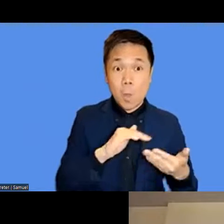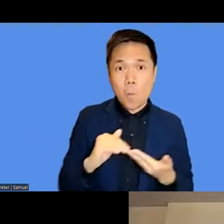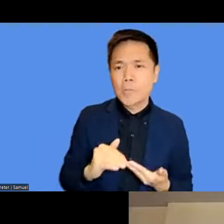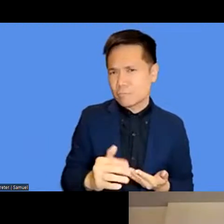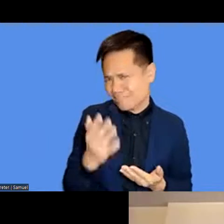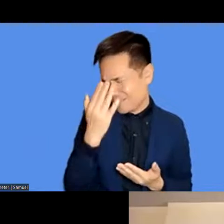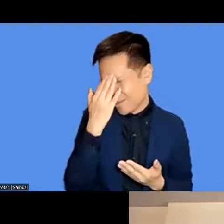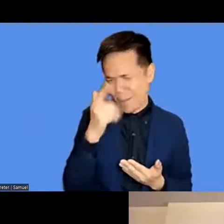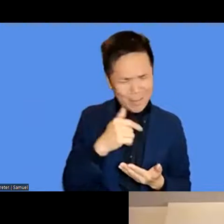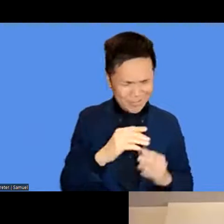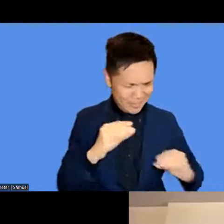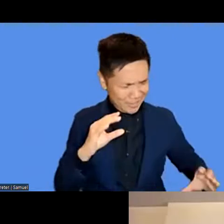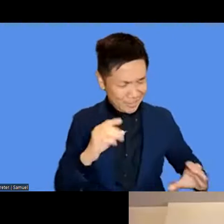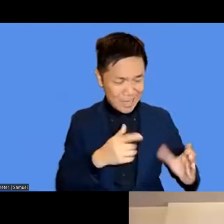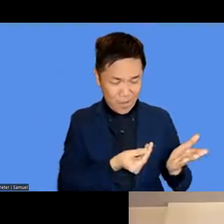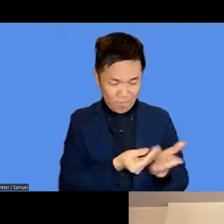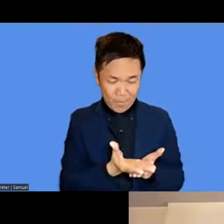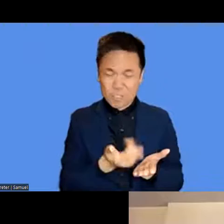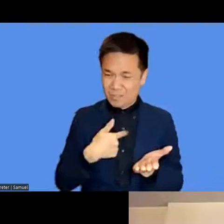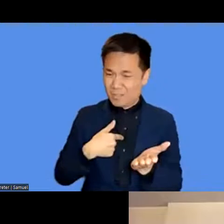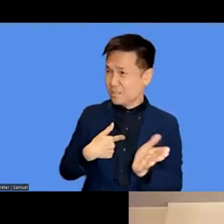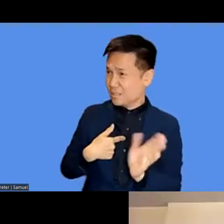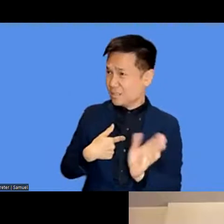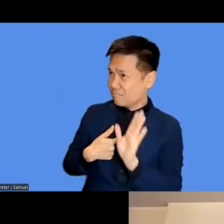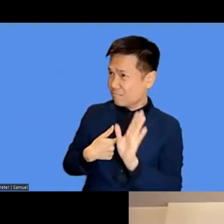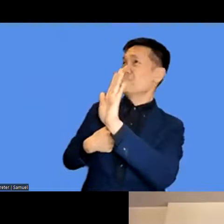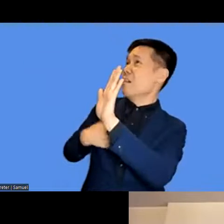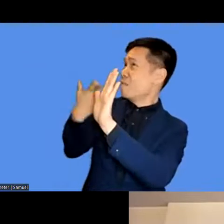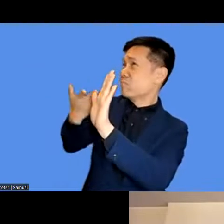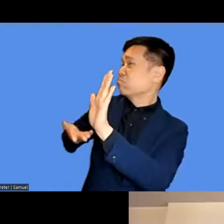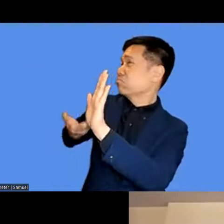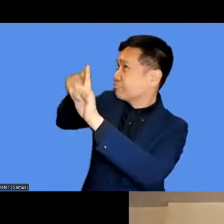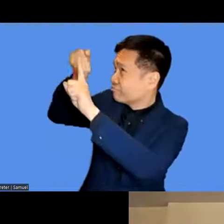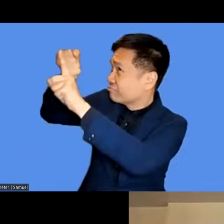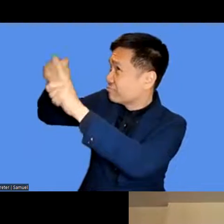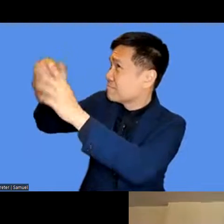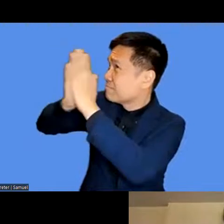and to fight for changes in policy.